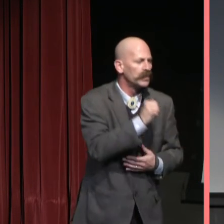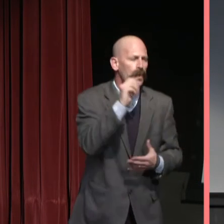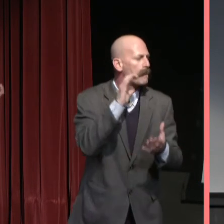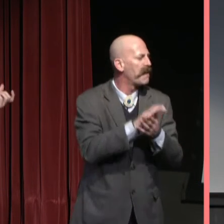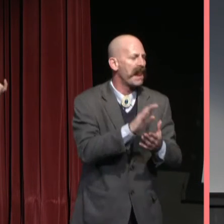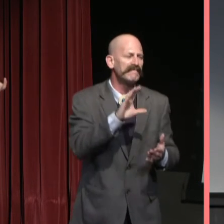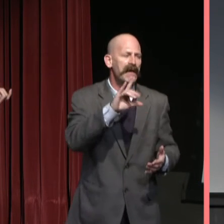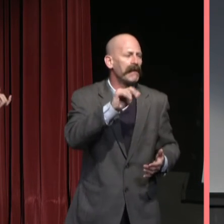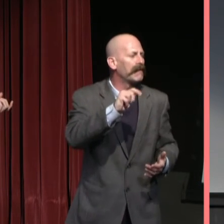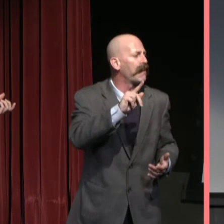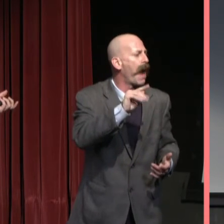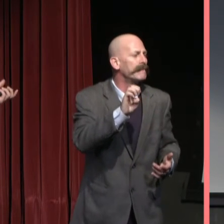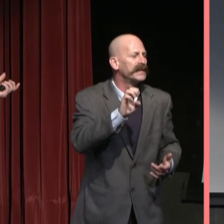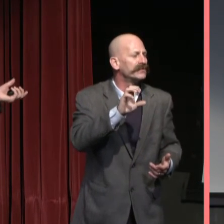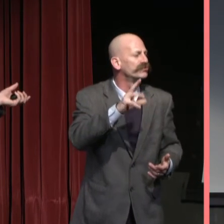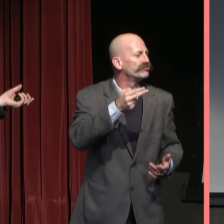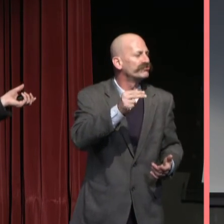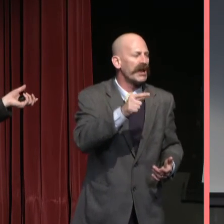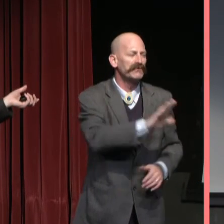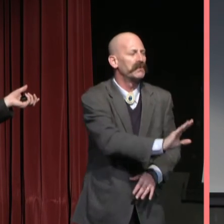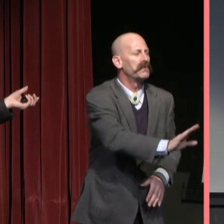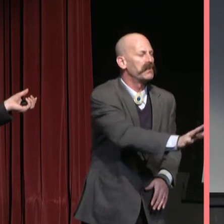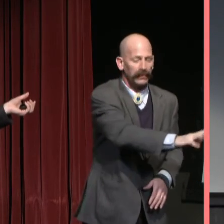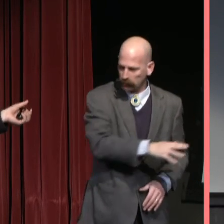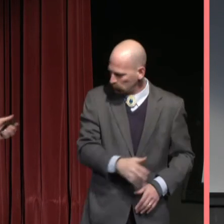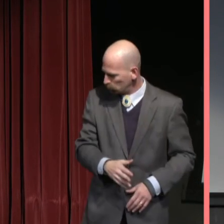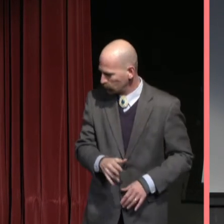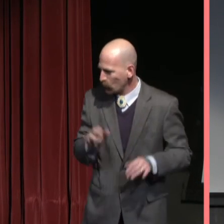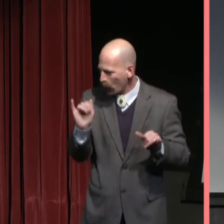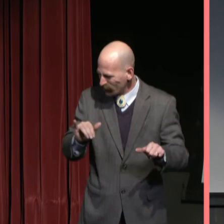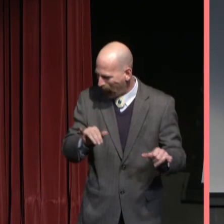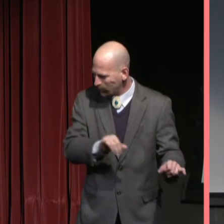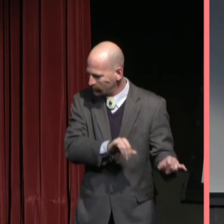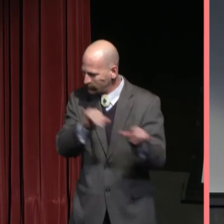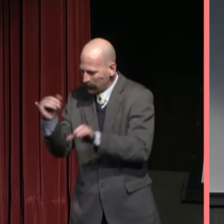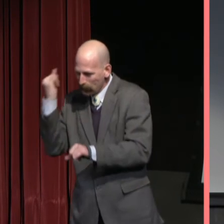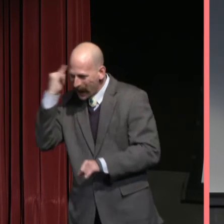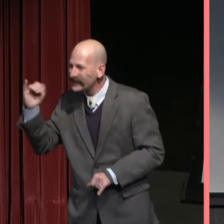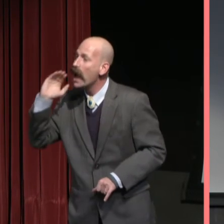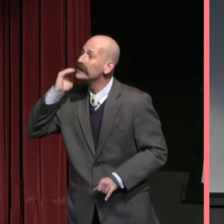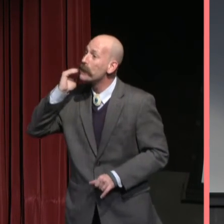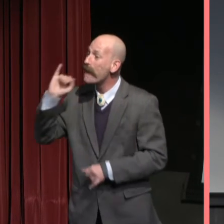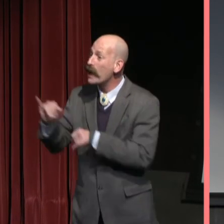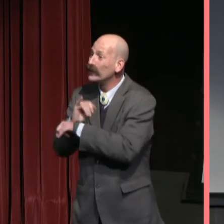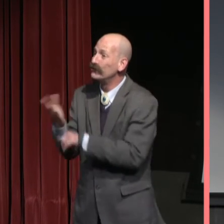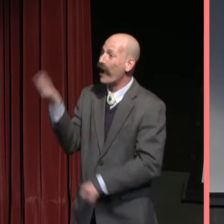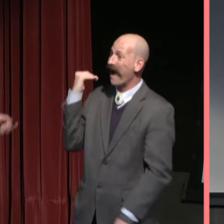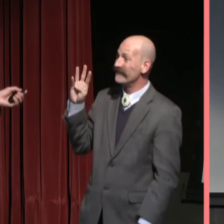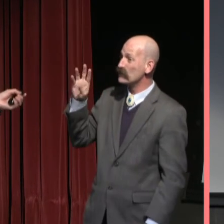So I see it as a very strong analogy with the tobacco industry 40 years ago, with climate change today.